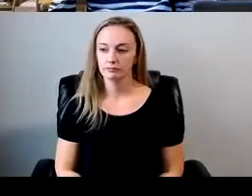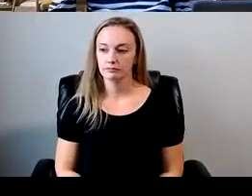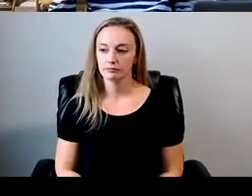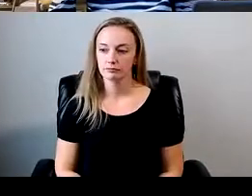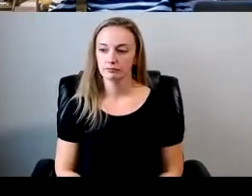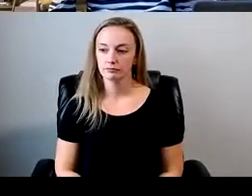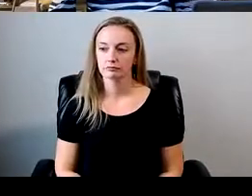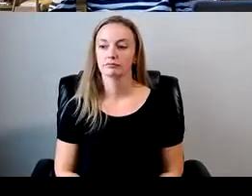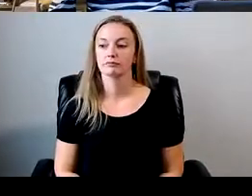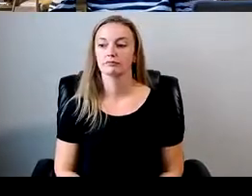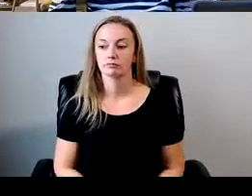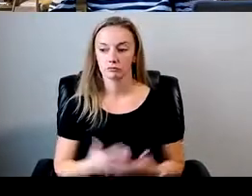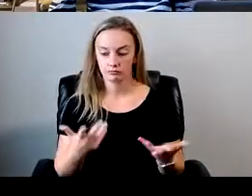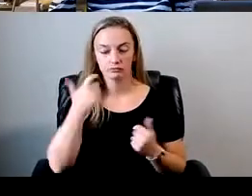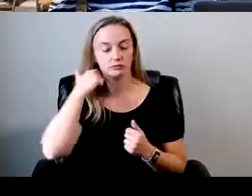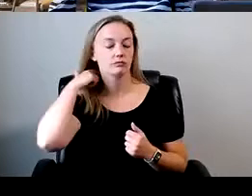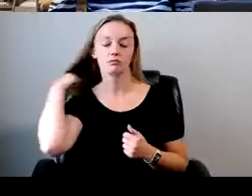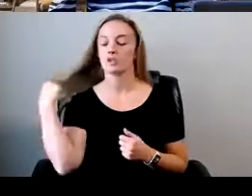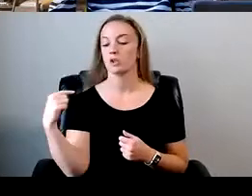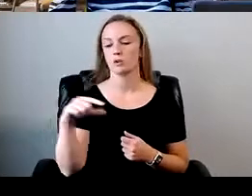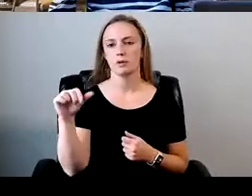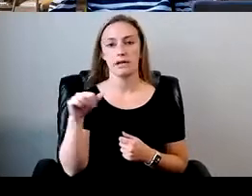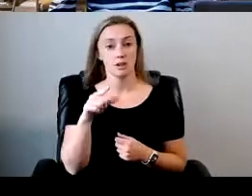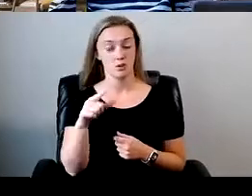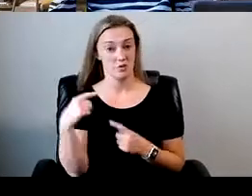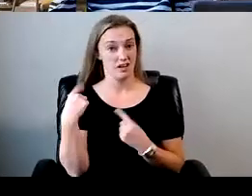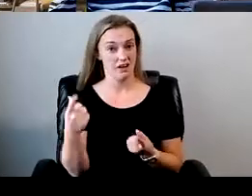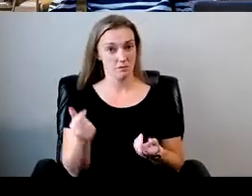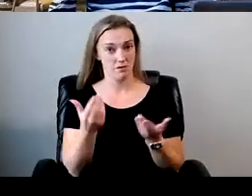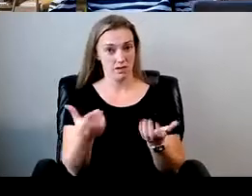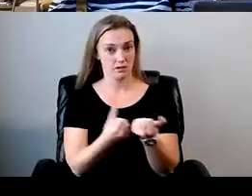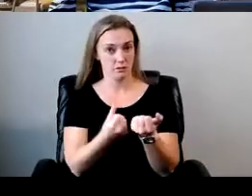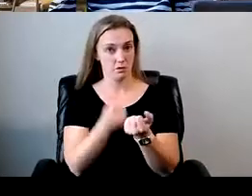So in the Q&A, have you ever provided support for people who are non-verbal?